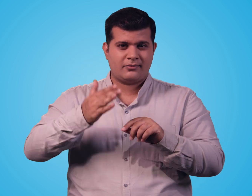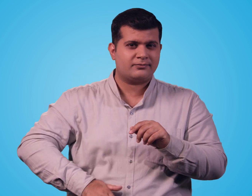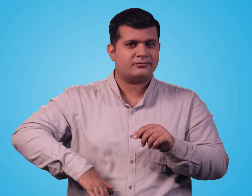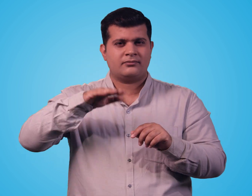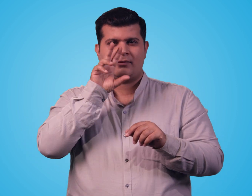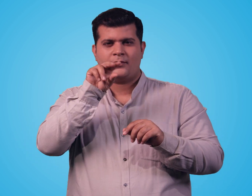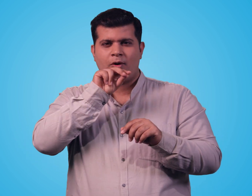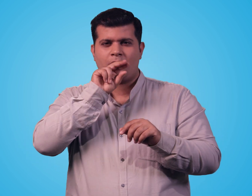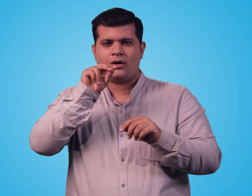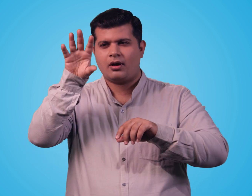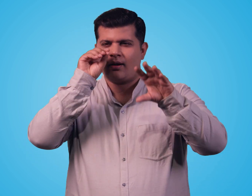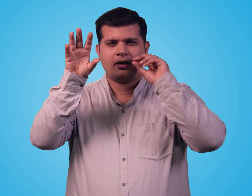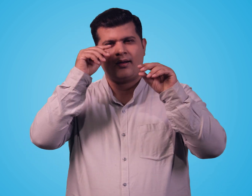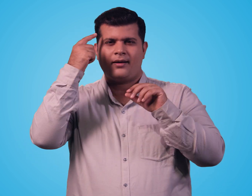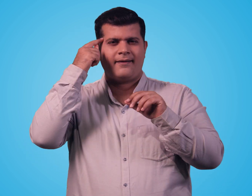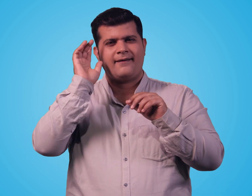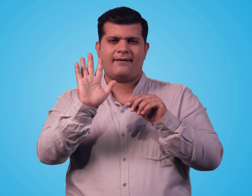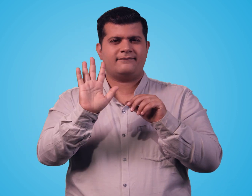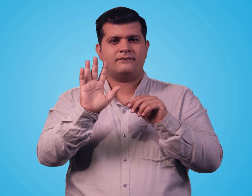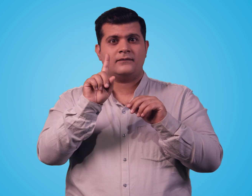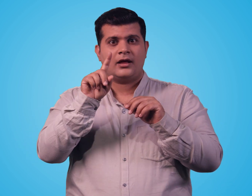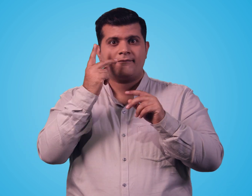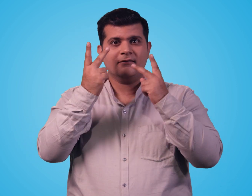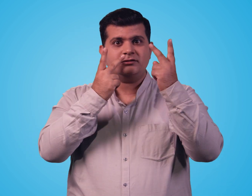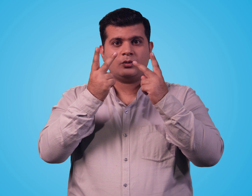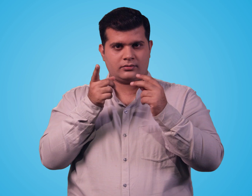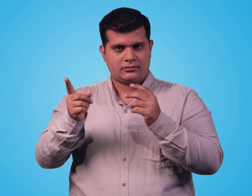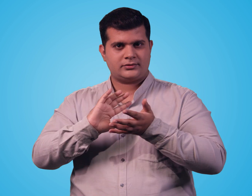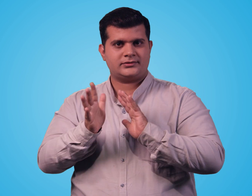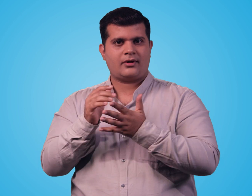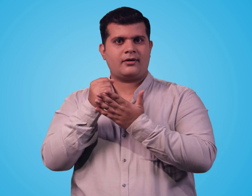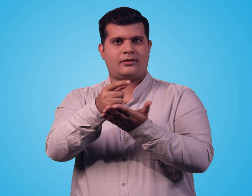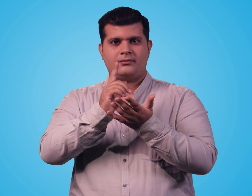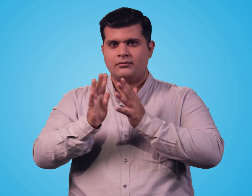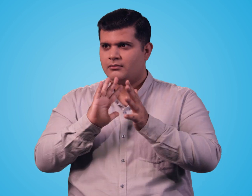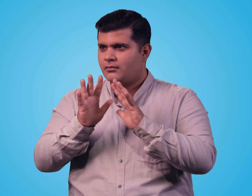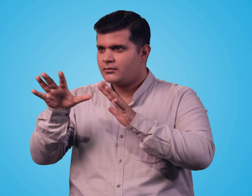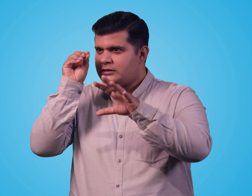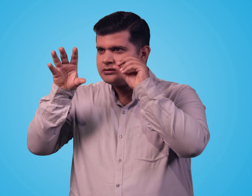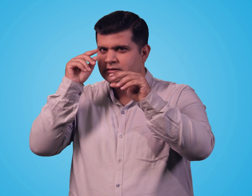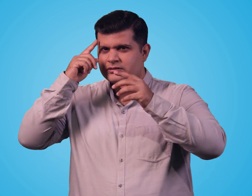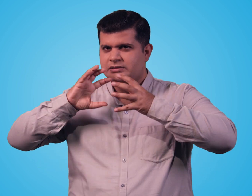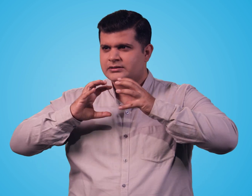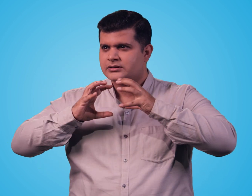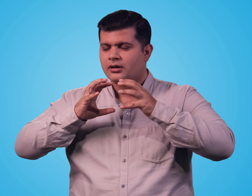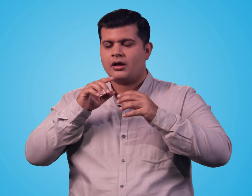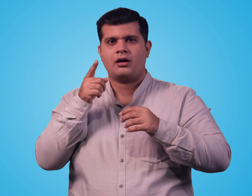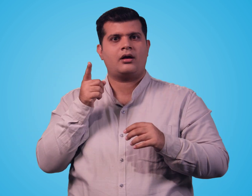You all grew up using your oral skills. ISL will help you strengthen your visual skills.